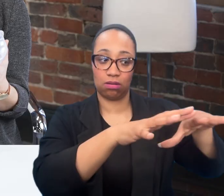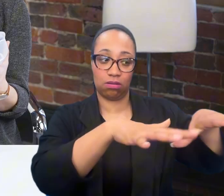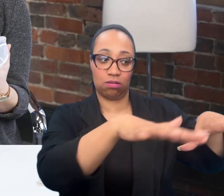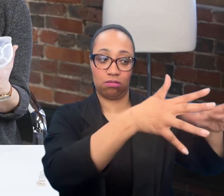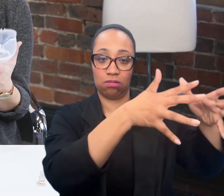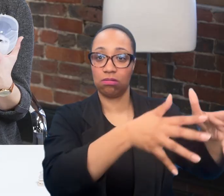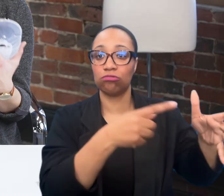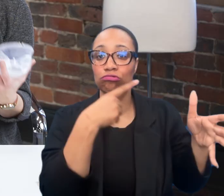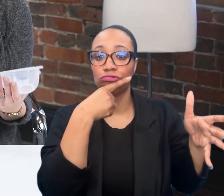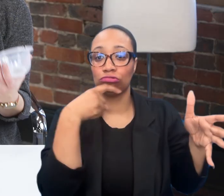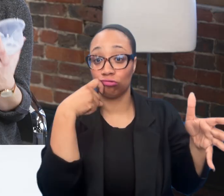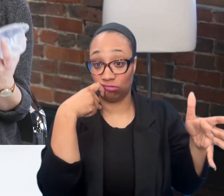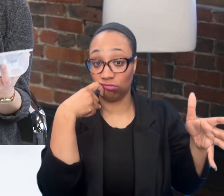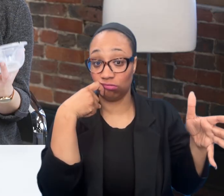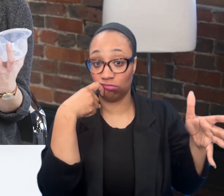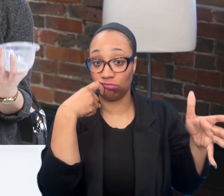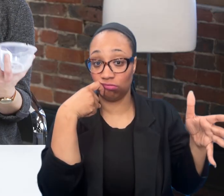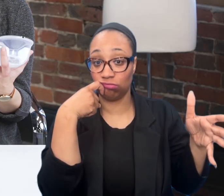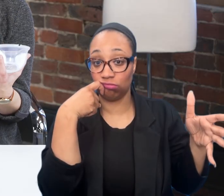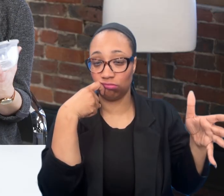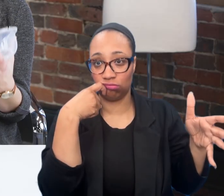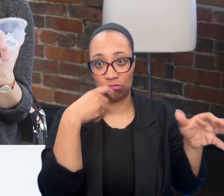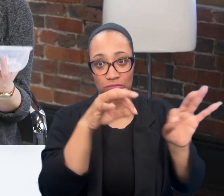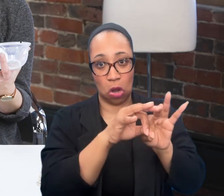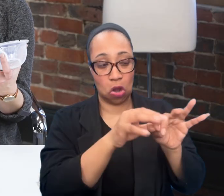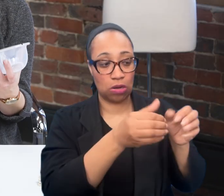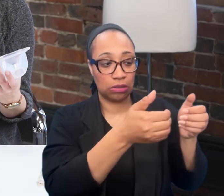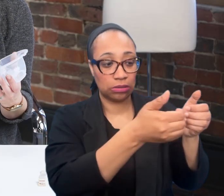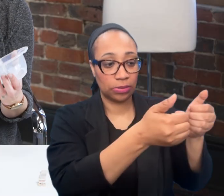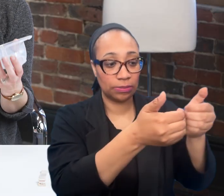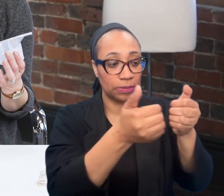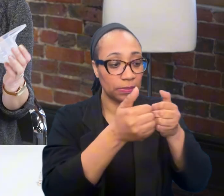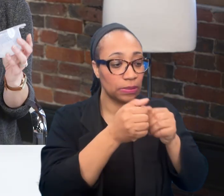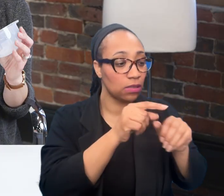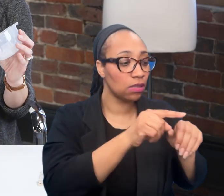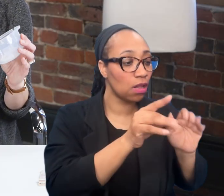separate them and rinse off any excess breast milk droplets that might be on there and fully